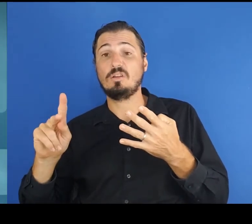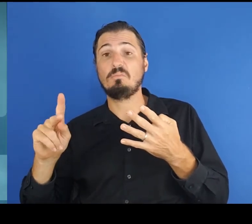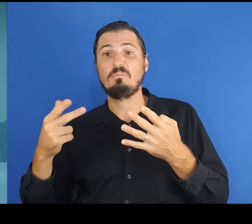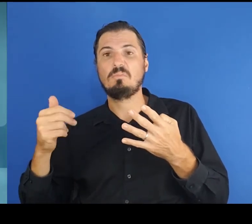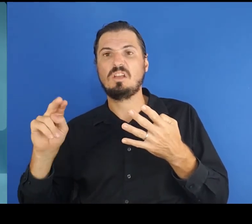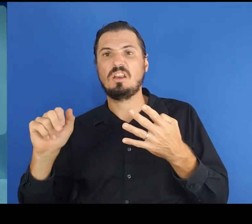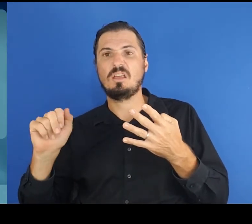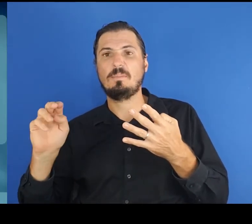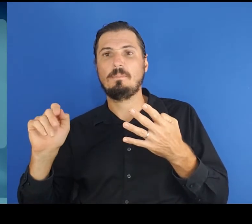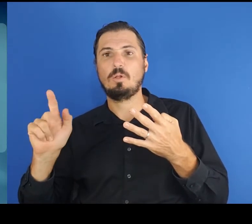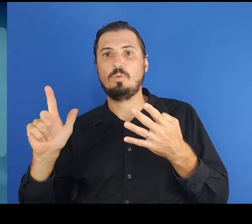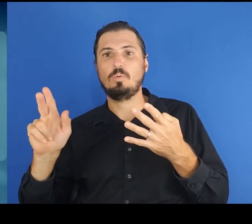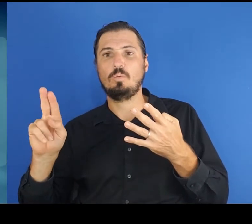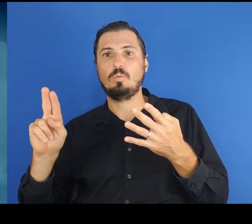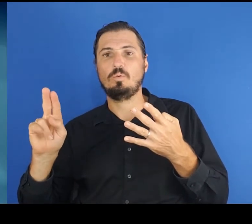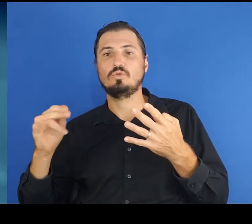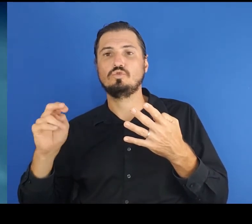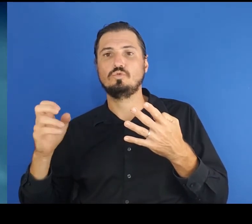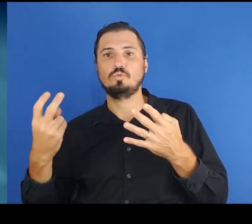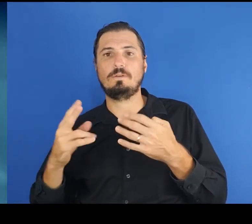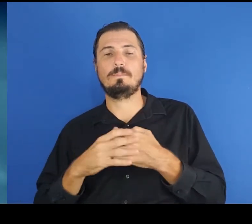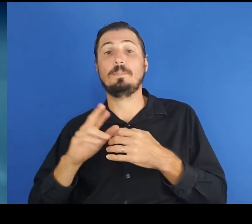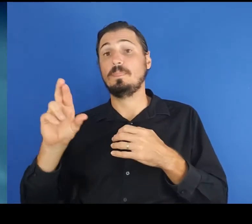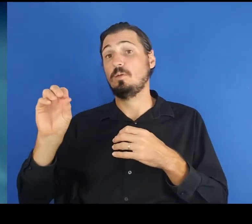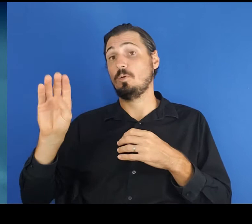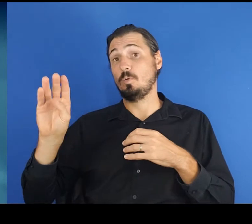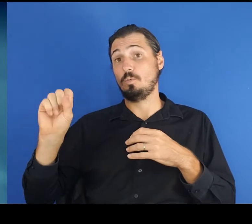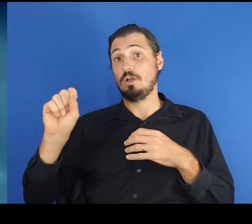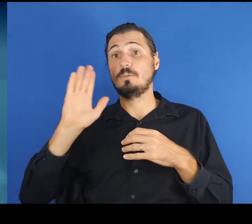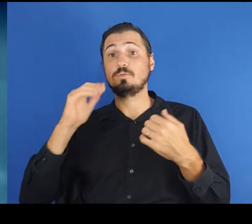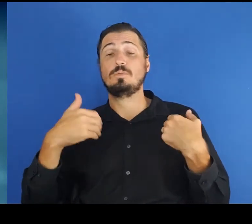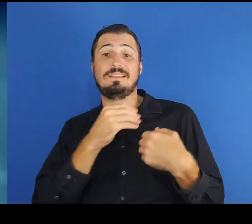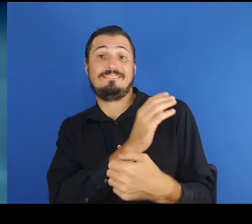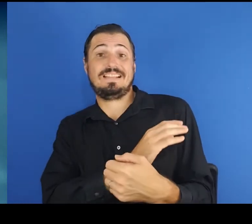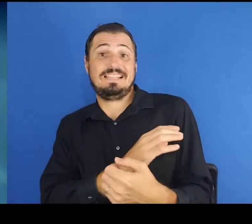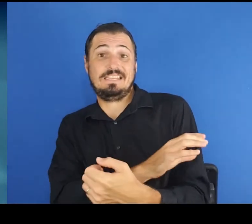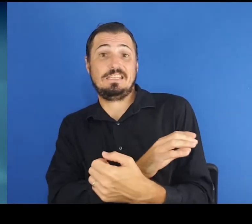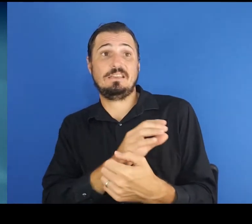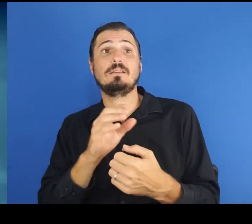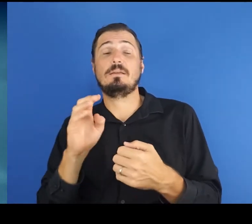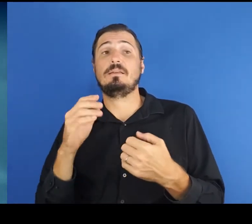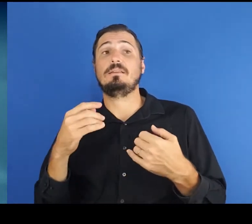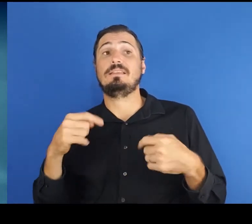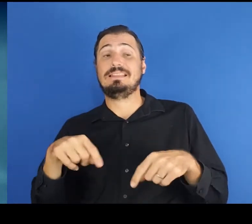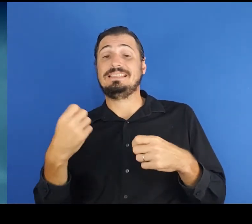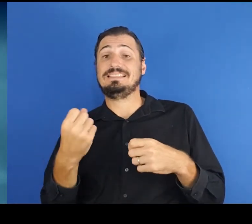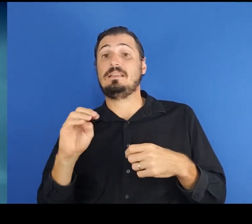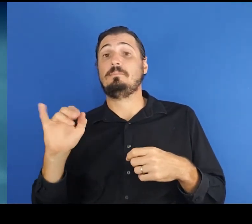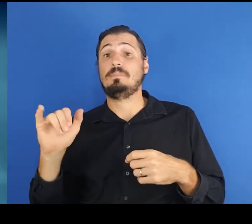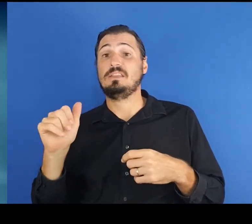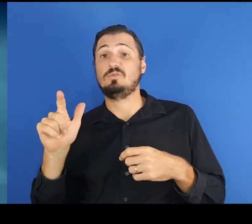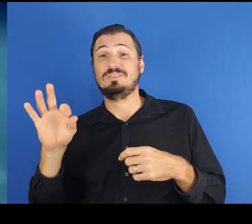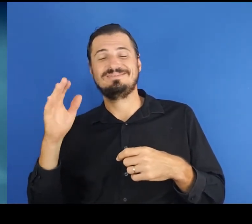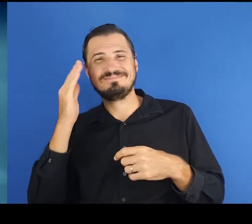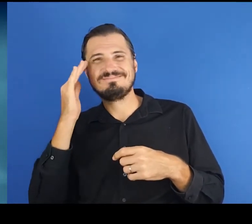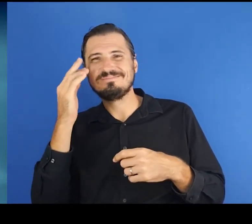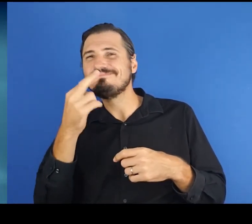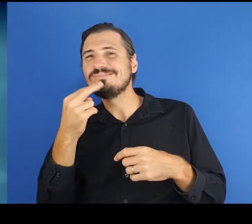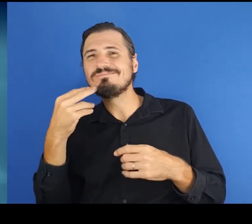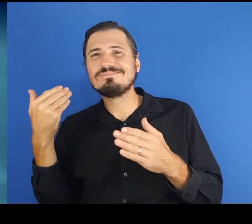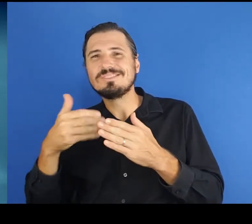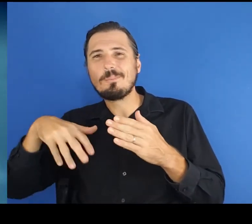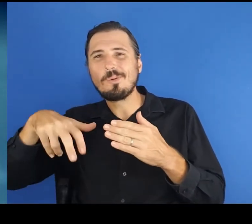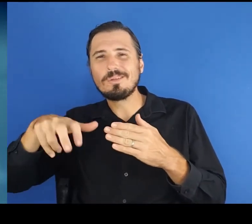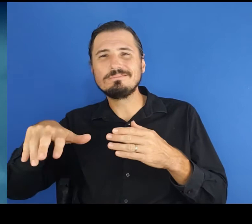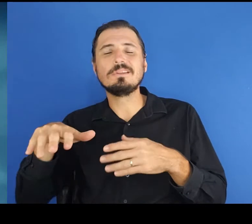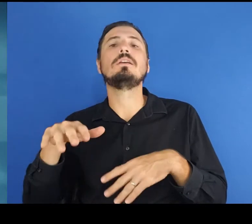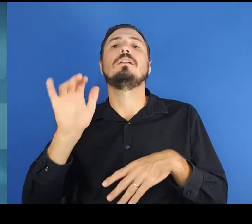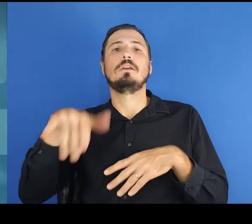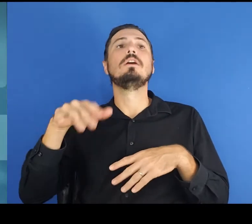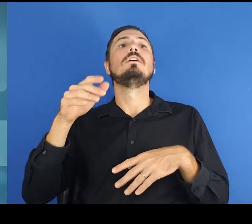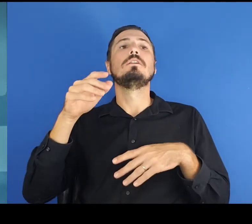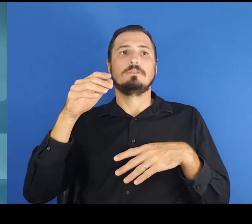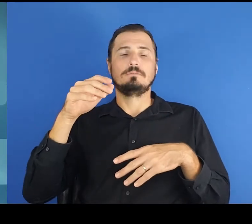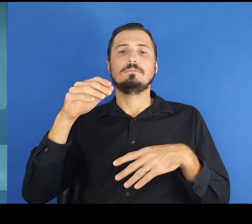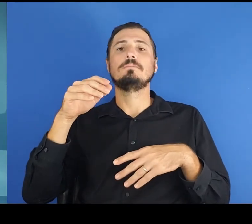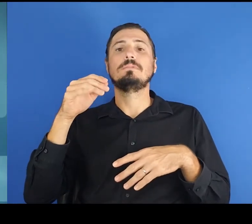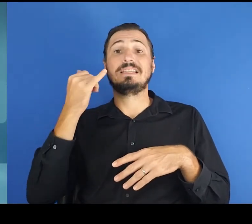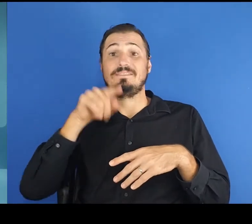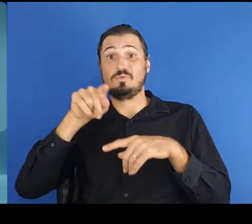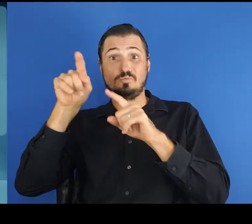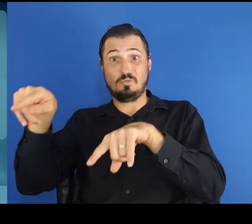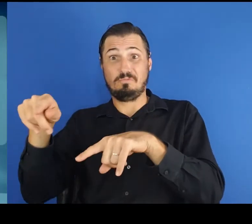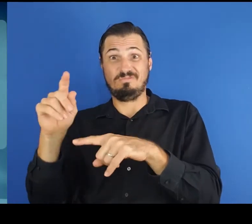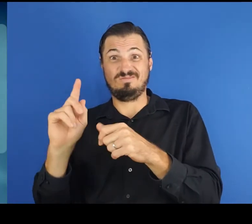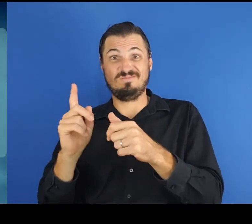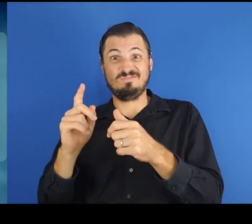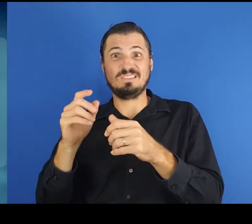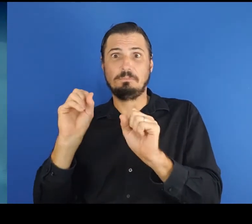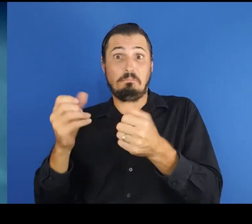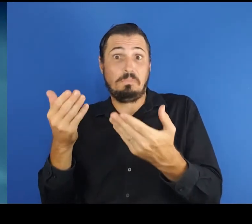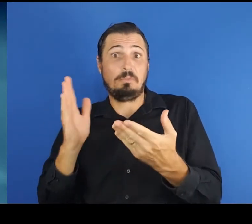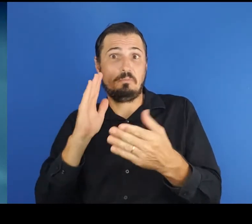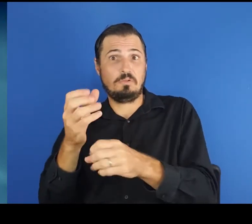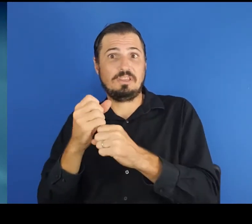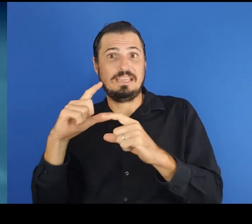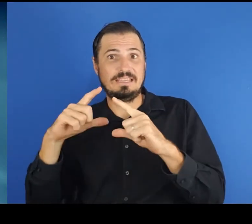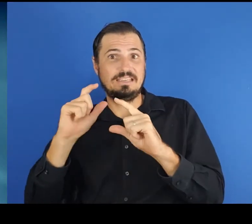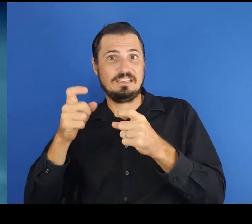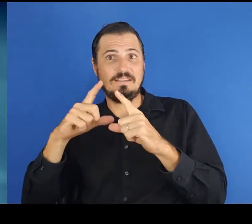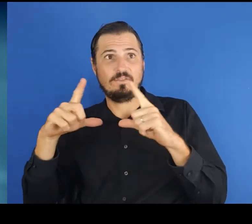Additionally, Rob’s Good Times Grill will have a clinic this Saturday, May 29. The first 50 adults to get vaccinated at Rob’s will receive a $10 gift card. Troy’s Place in Lihue will also be hosting a